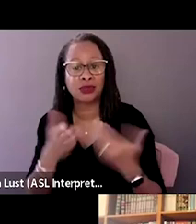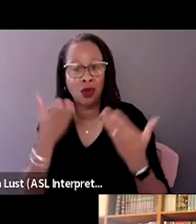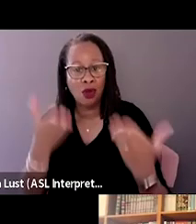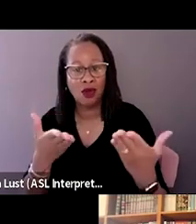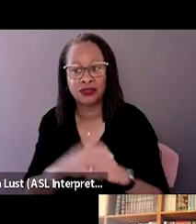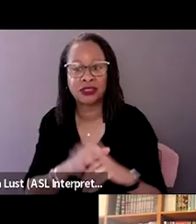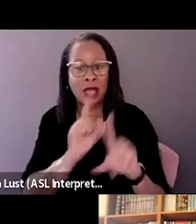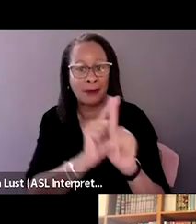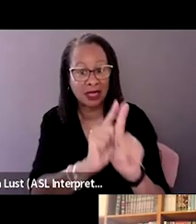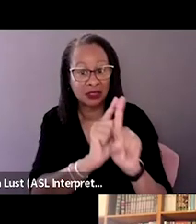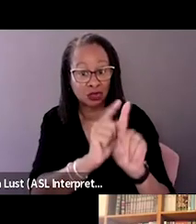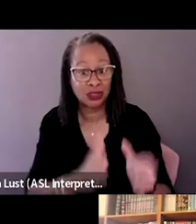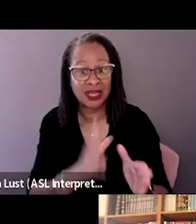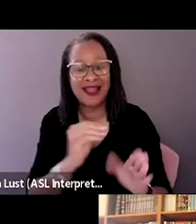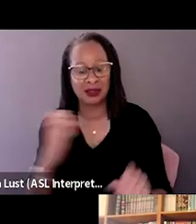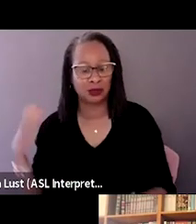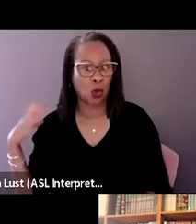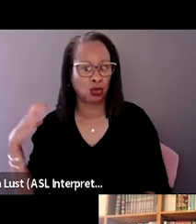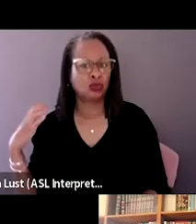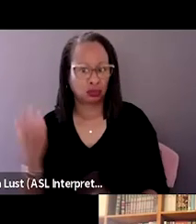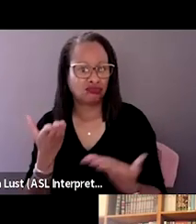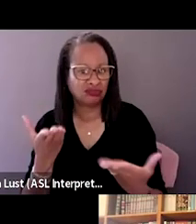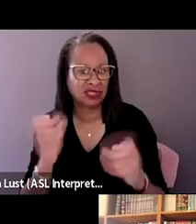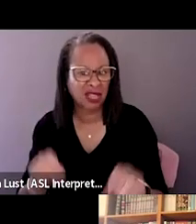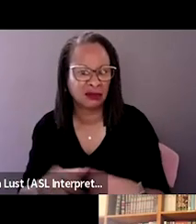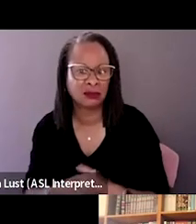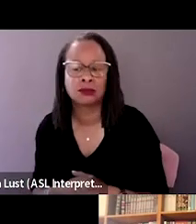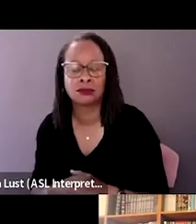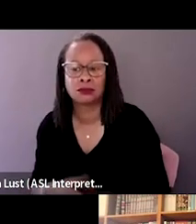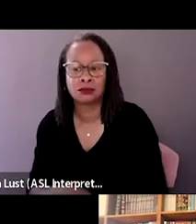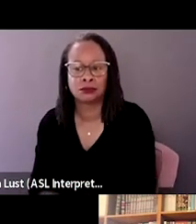mentoring and coaching, you know, skills-based organizations